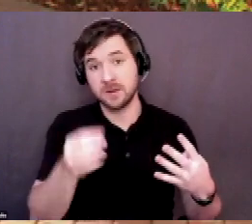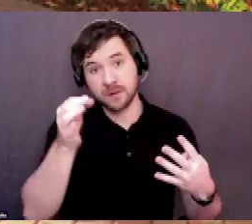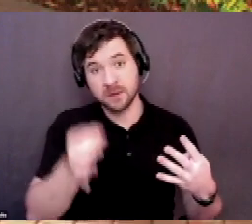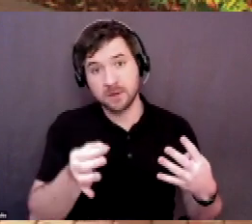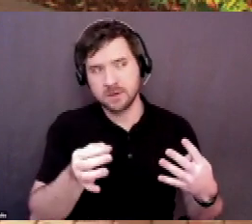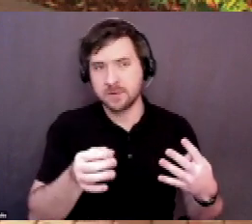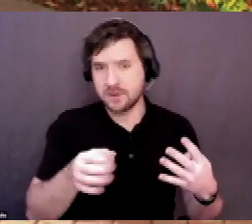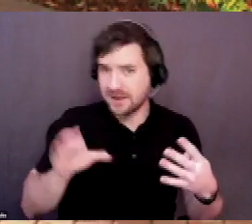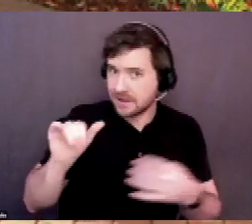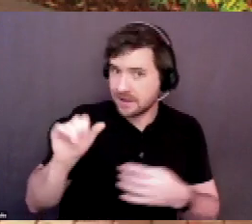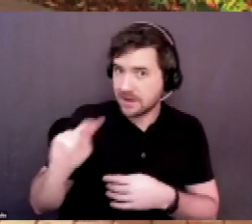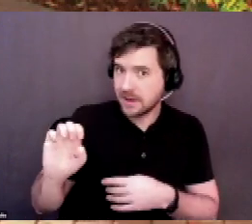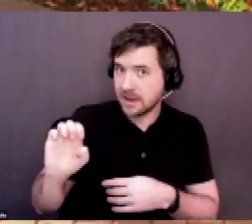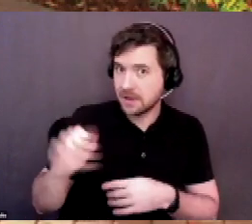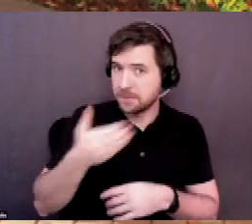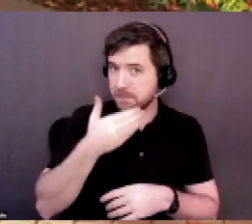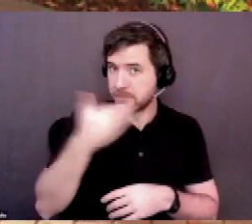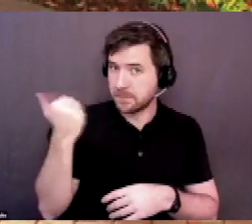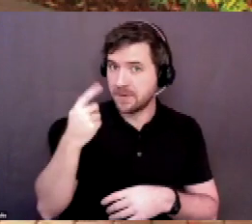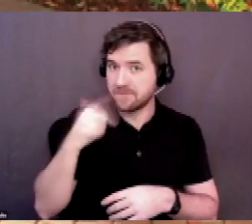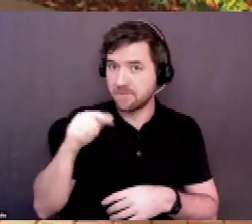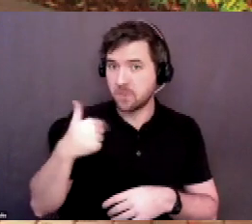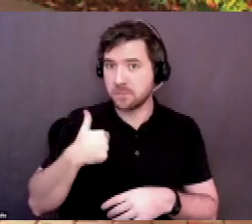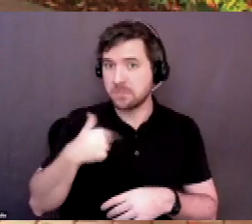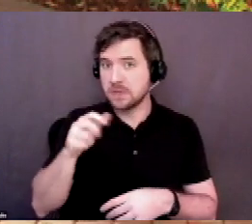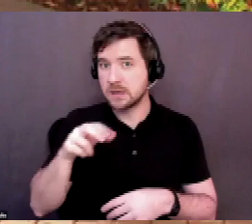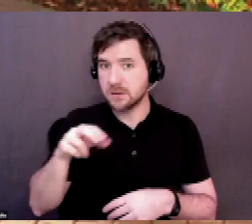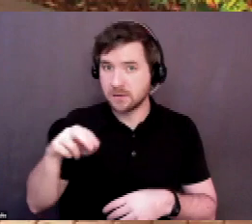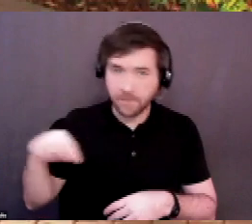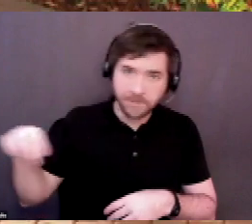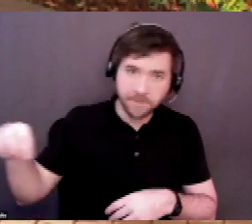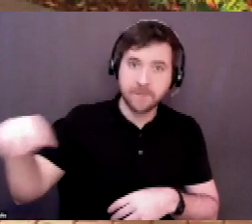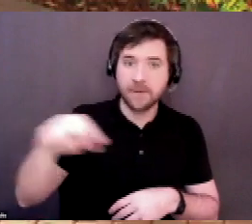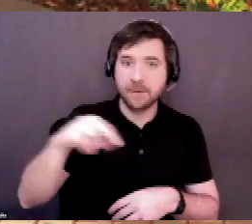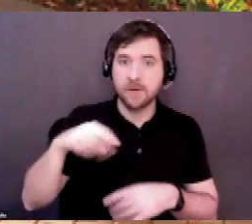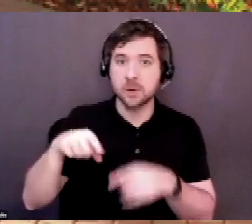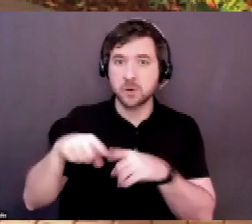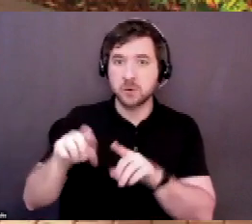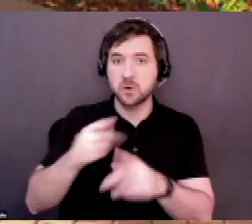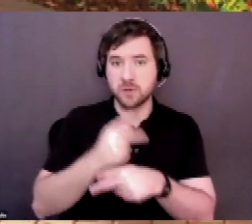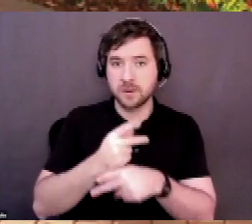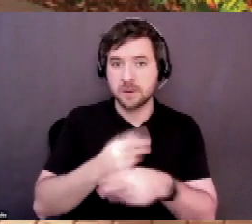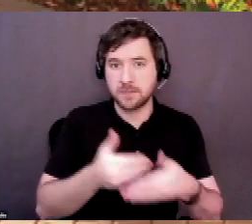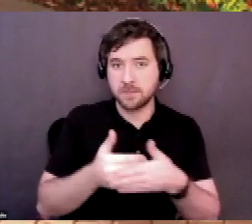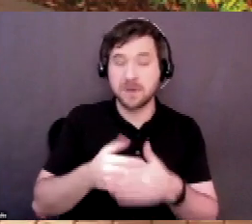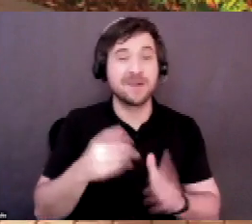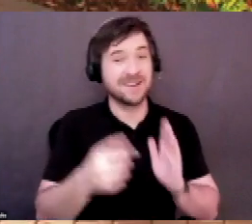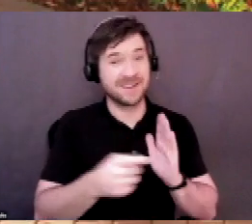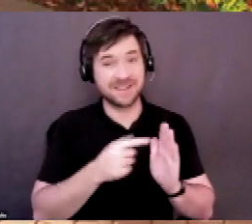best way for me to get around while I'm taking care of the baby? Sometimes for folks who are unsteady walkers,